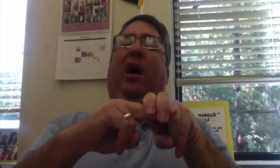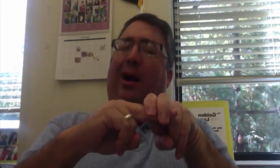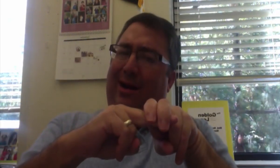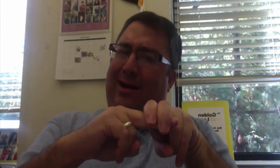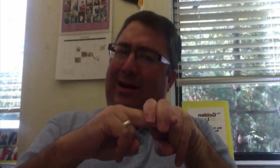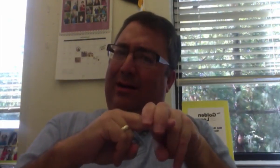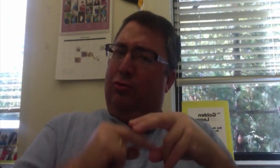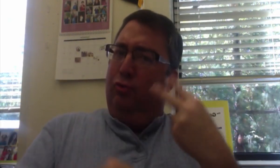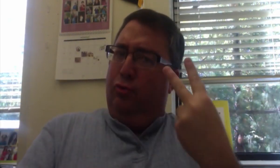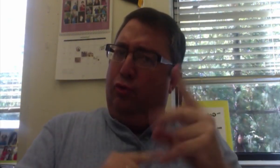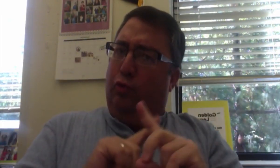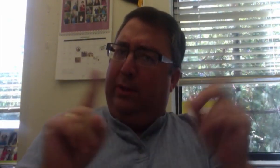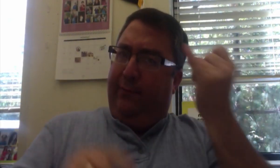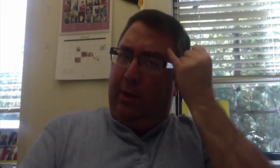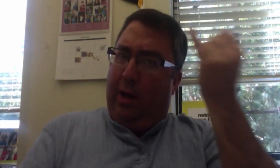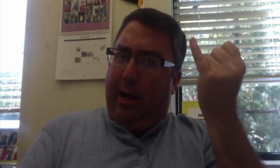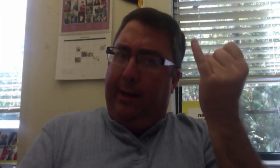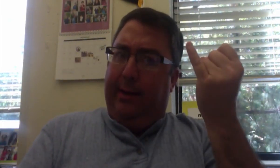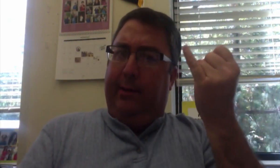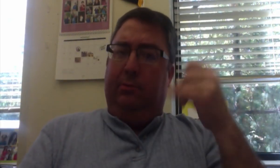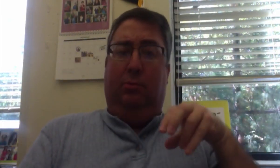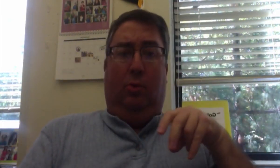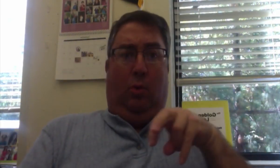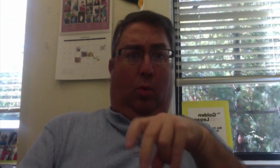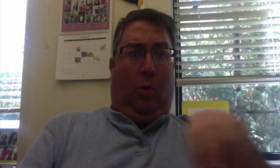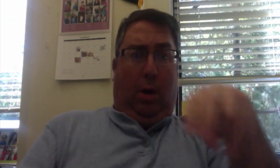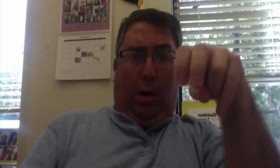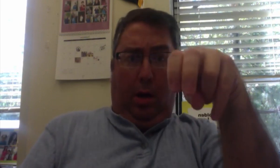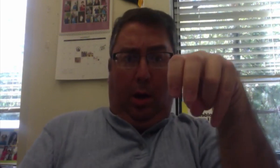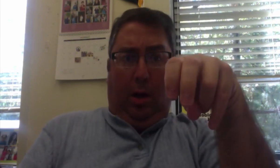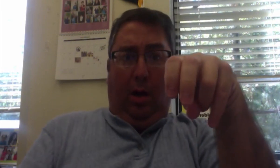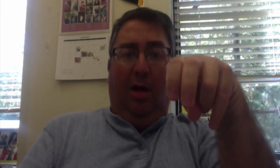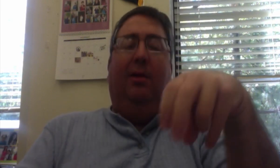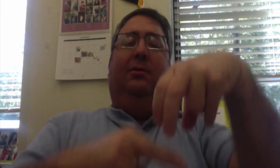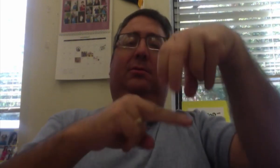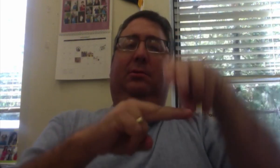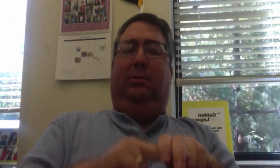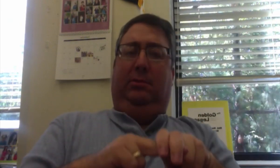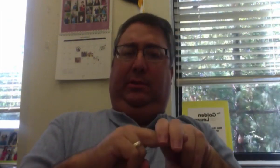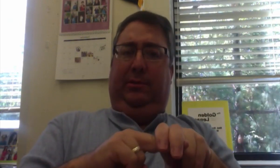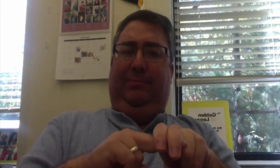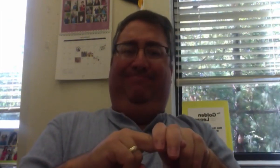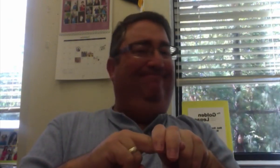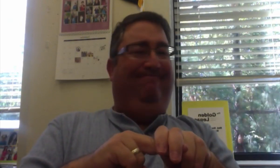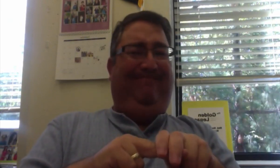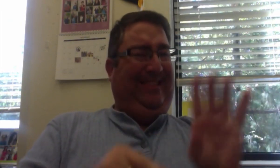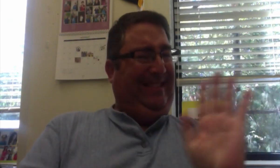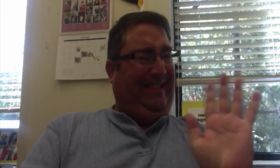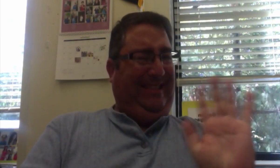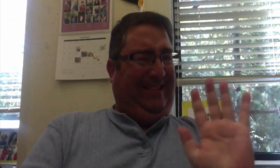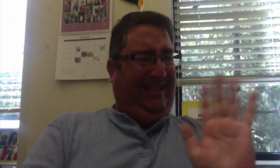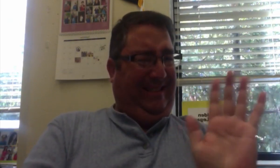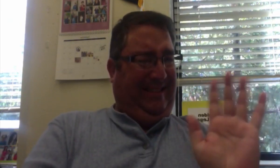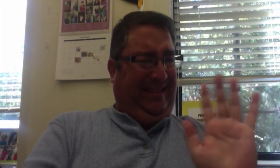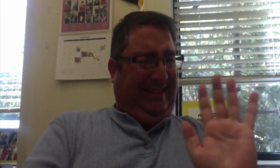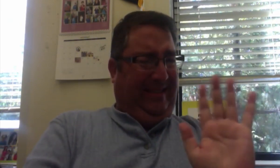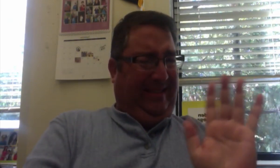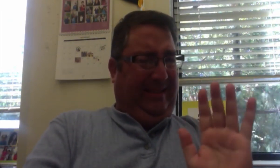There, you have two different ideas -- walking, and sitting. You shouldn't do that.